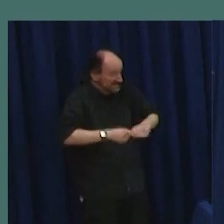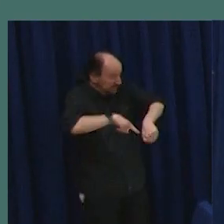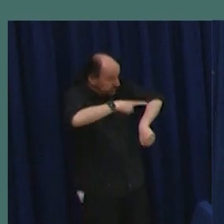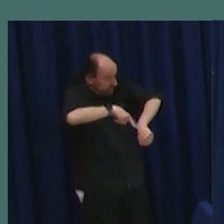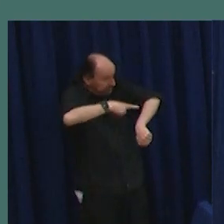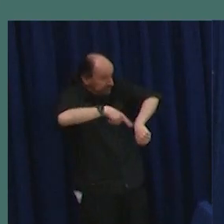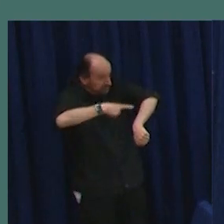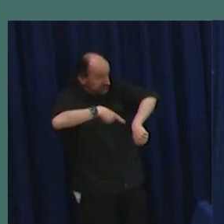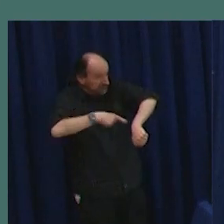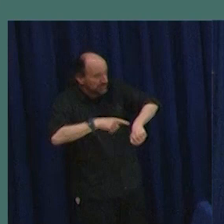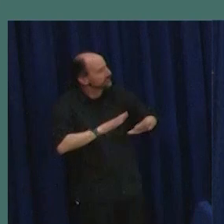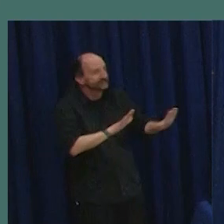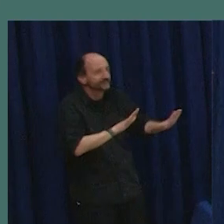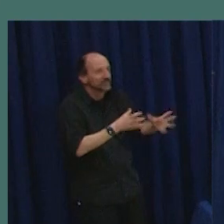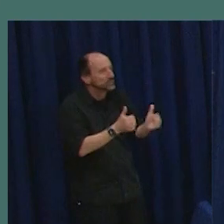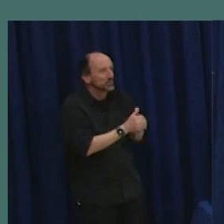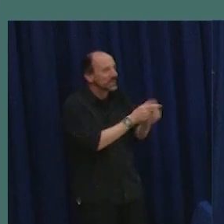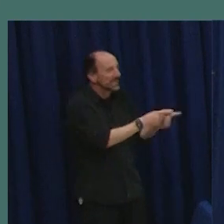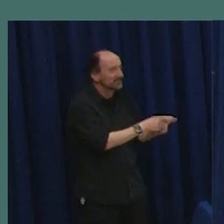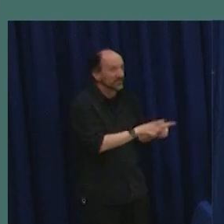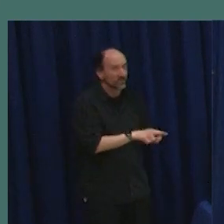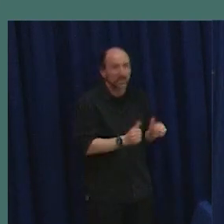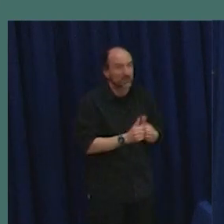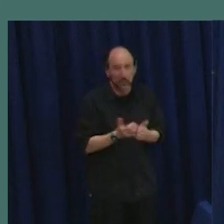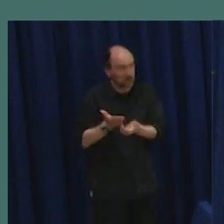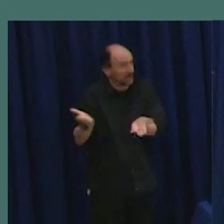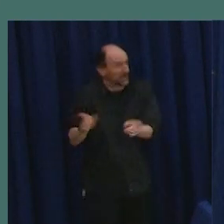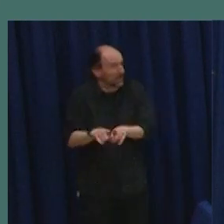you kind of change those things everyone's happy, but we do need to make reasonable